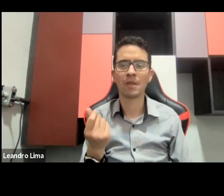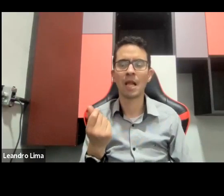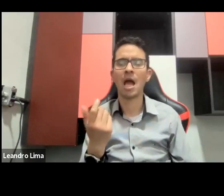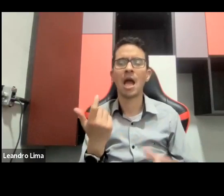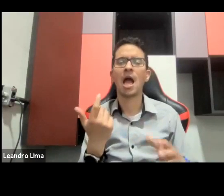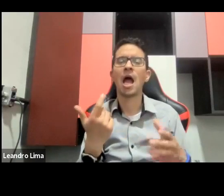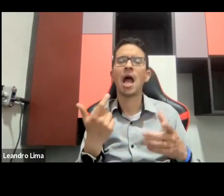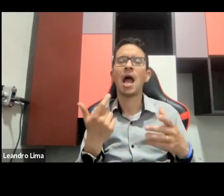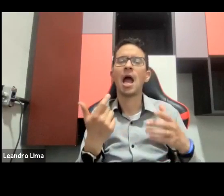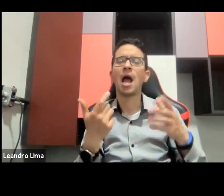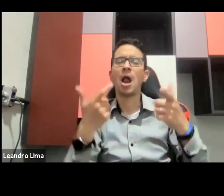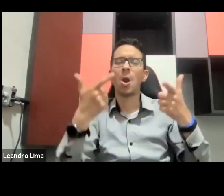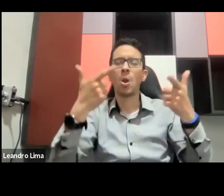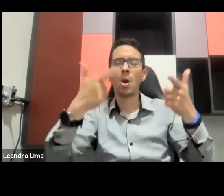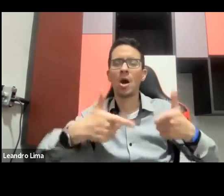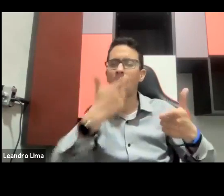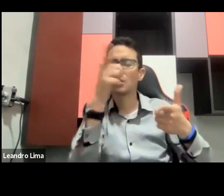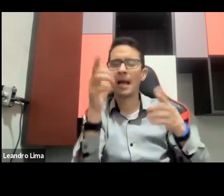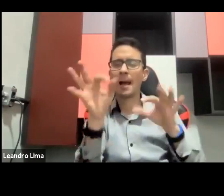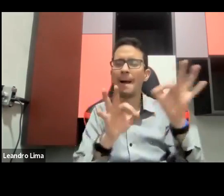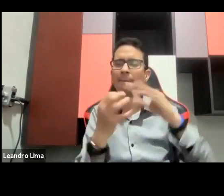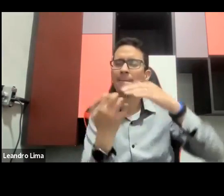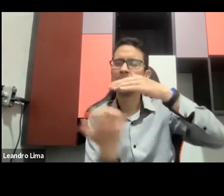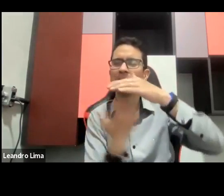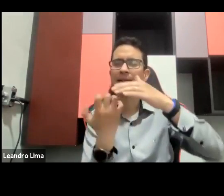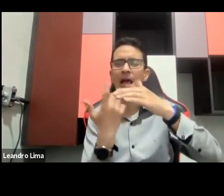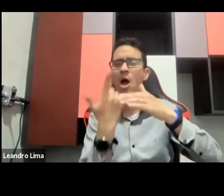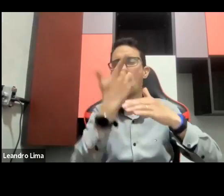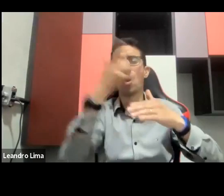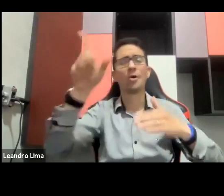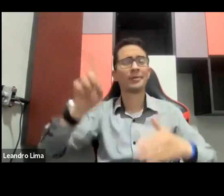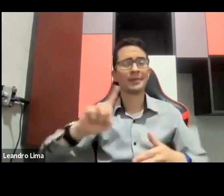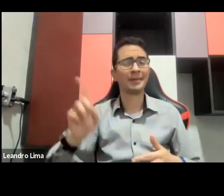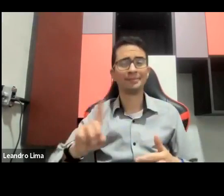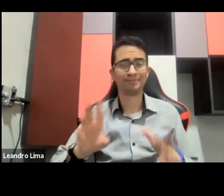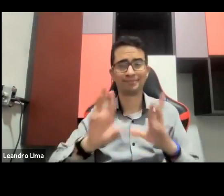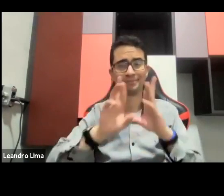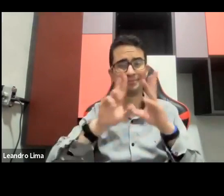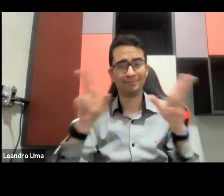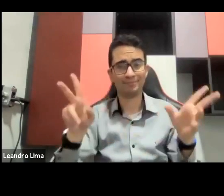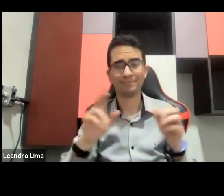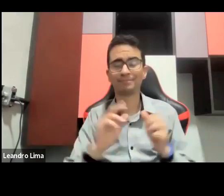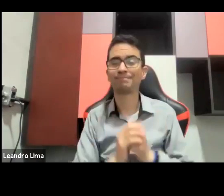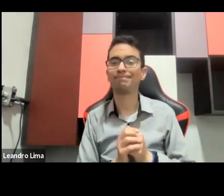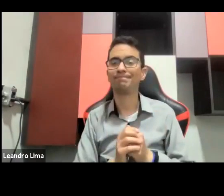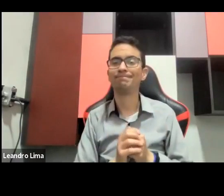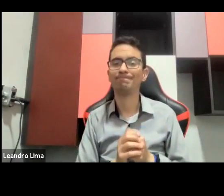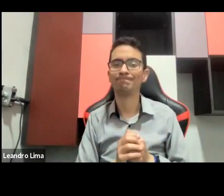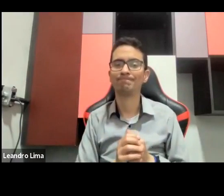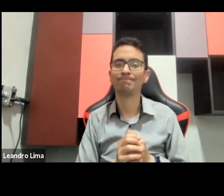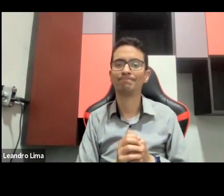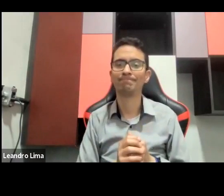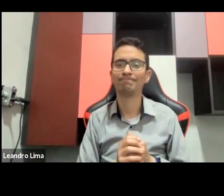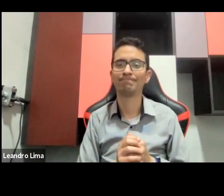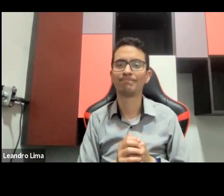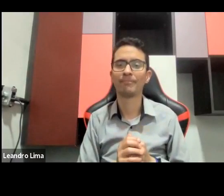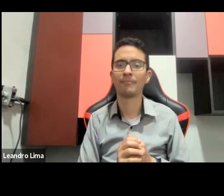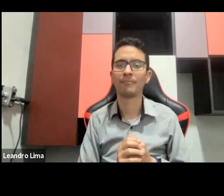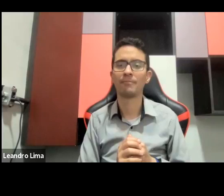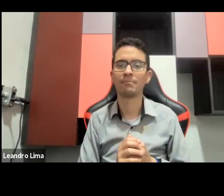one organization but the new idea and the product was a idea and the product was a idea and the product was a result of combining different result of combining different